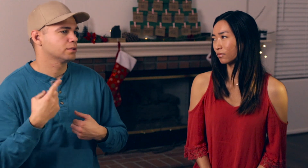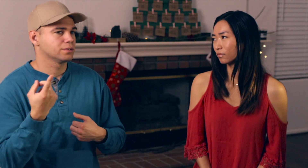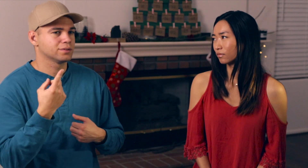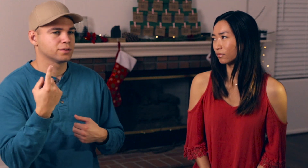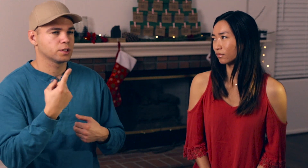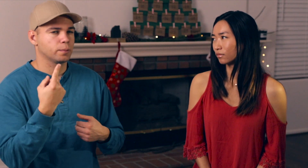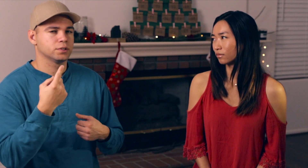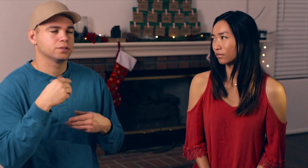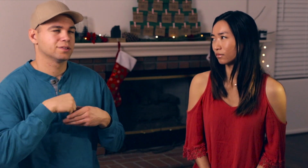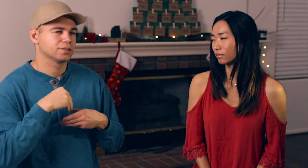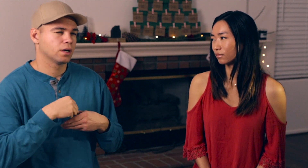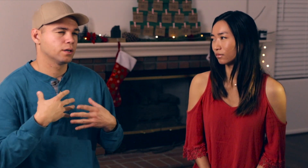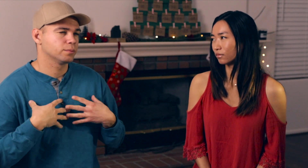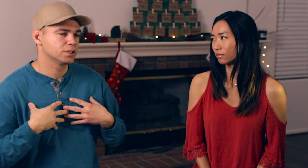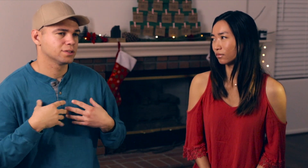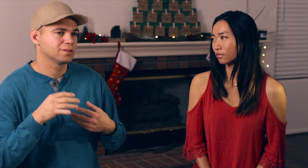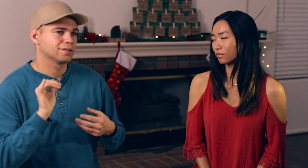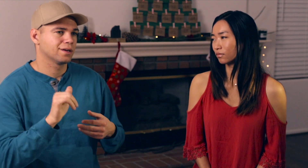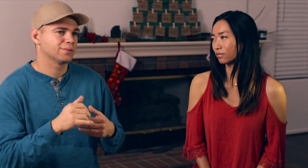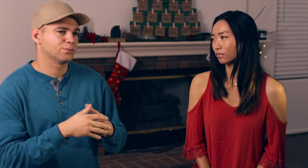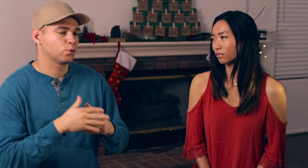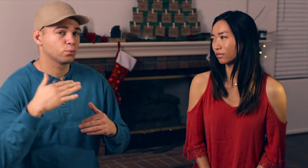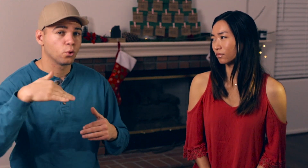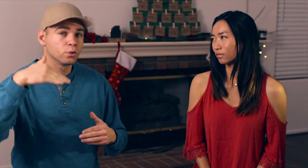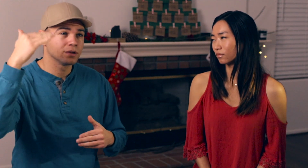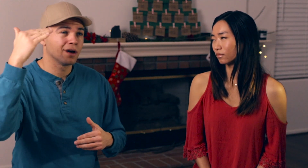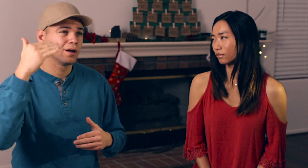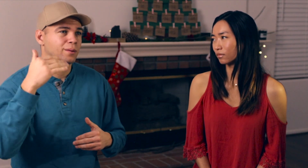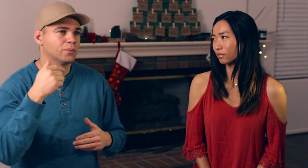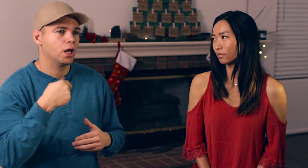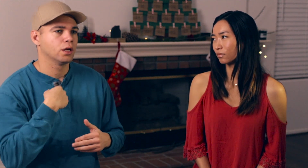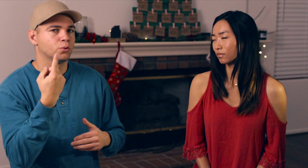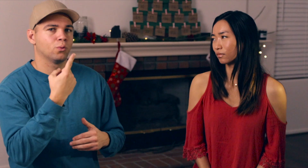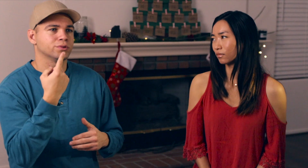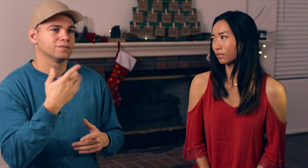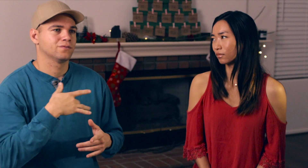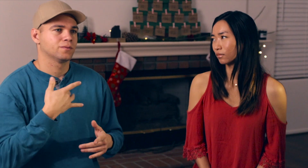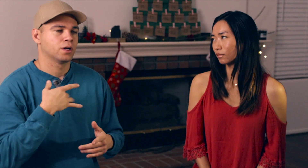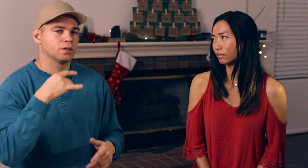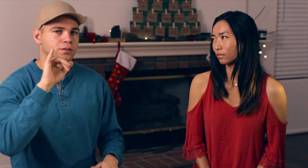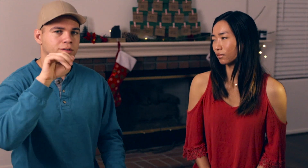It's just something inside me, growing up I always felt